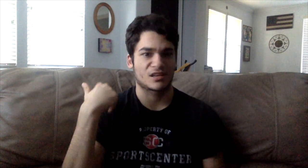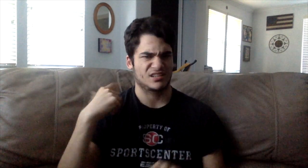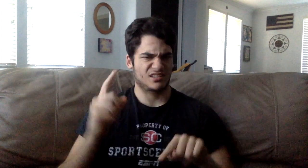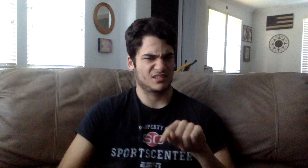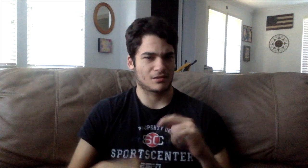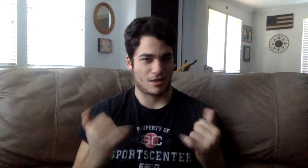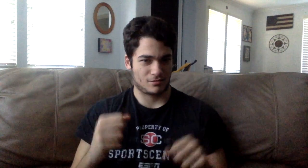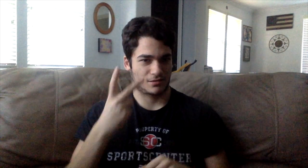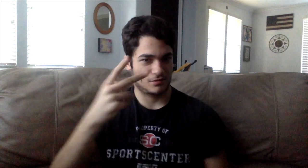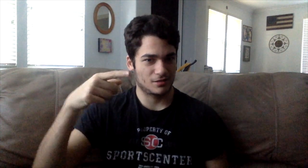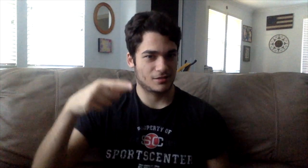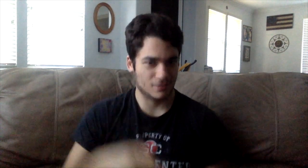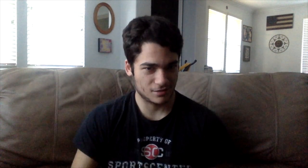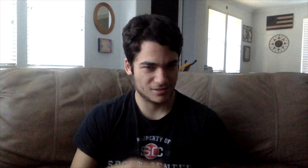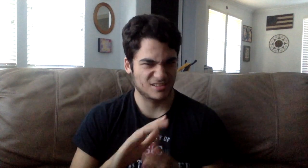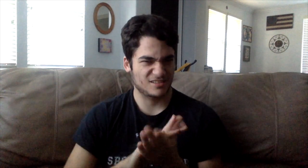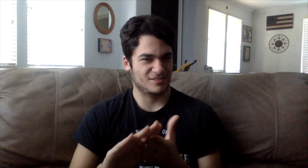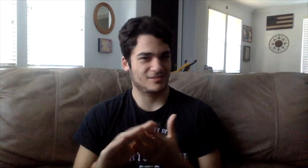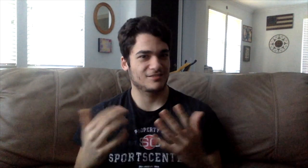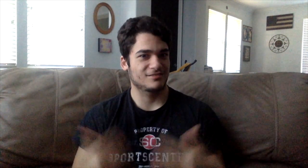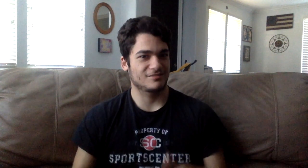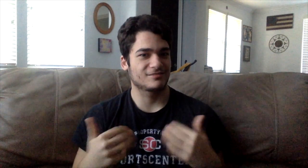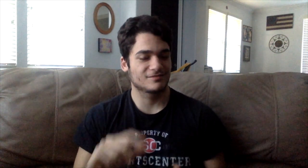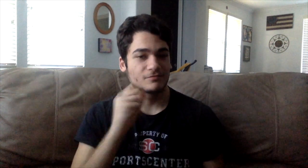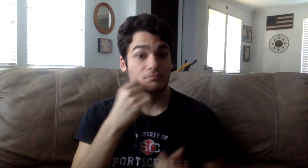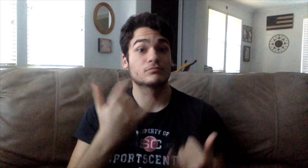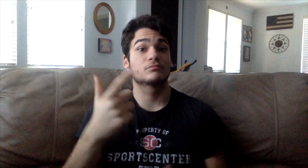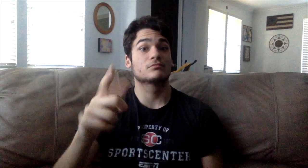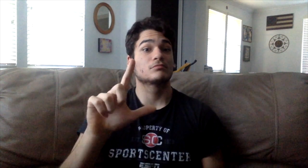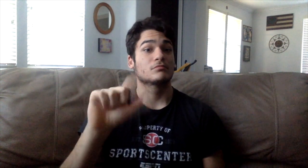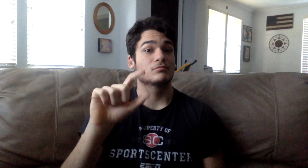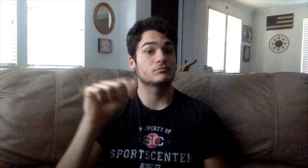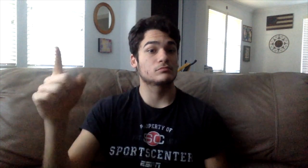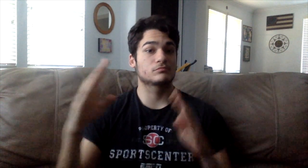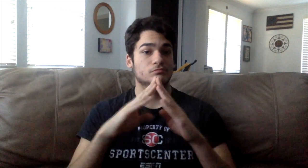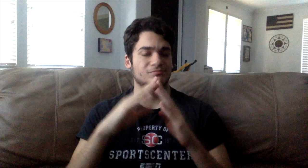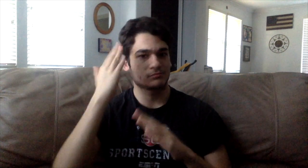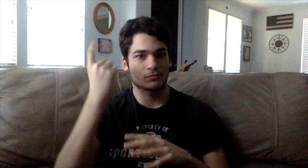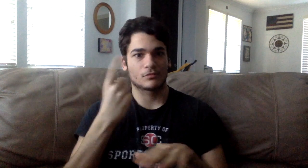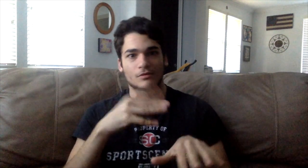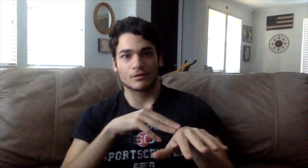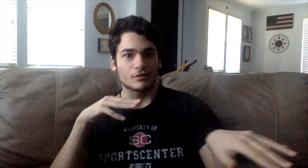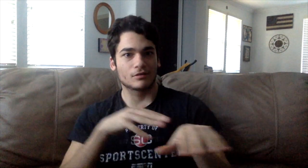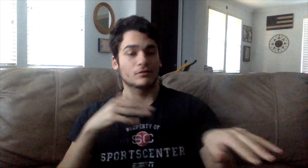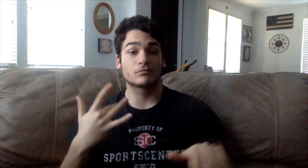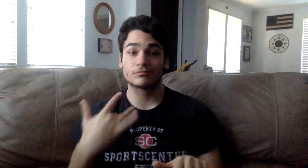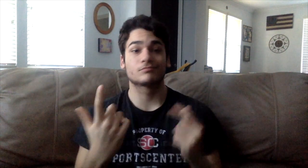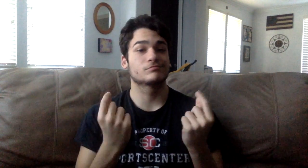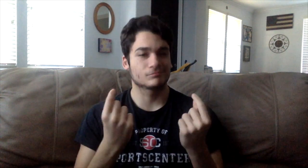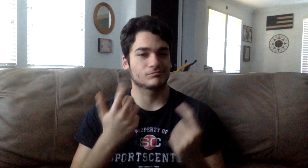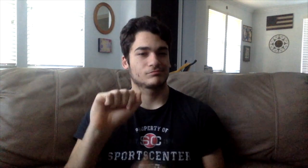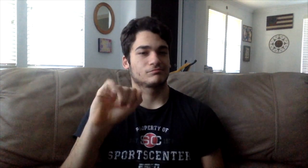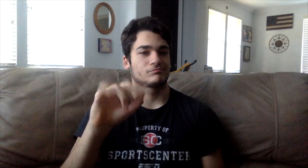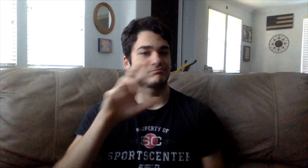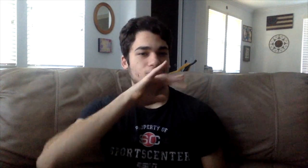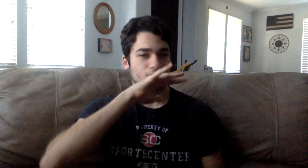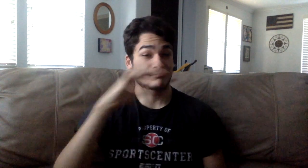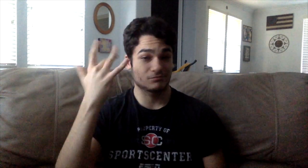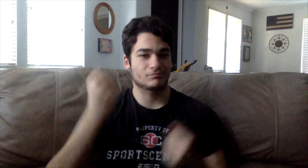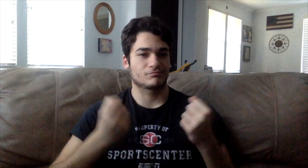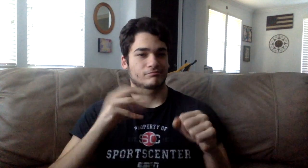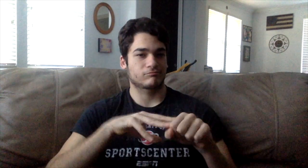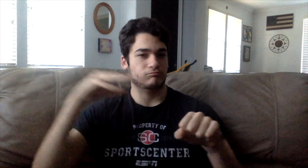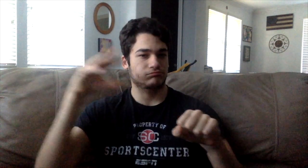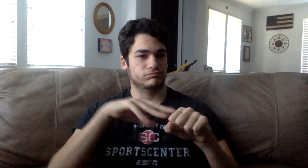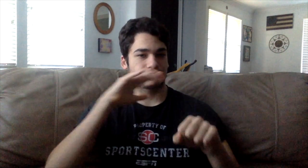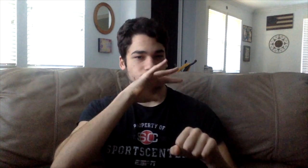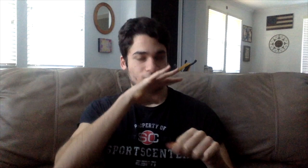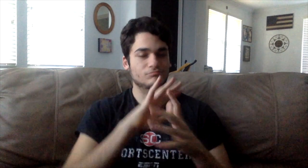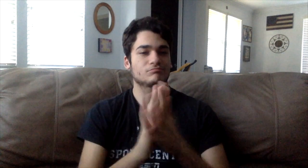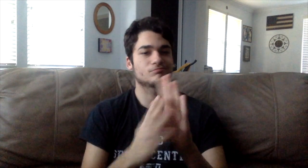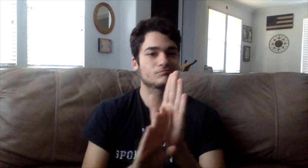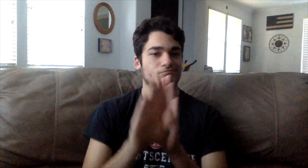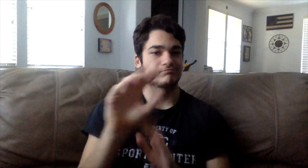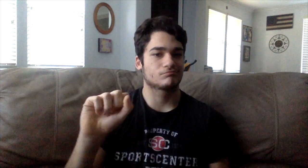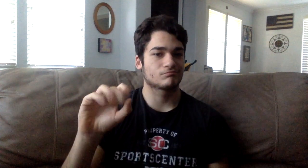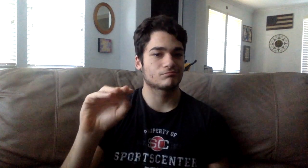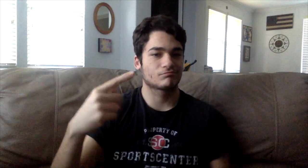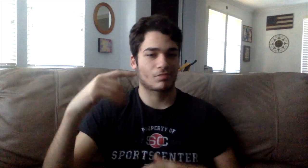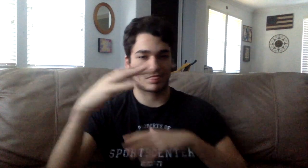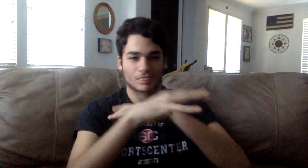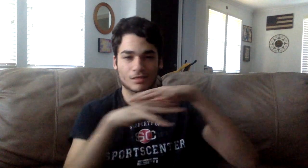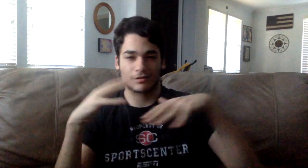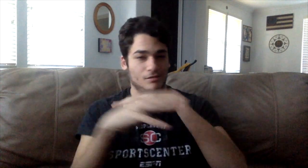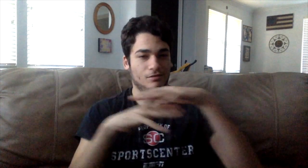Los Angeles, known for having traffic for almost 24/7, tended to build up air pollution.